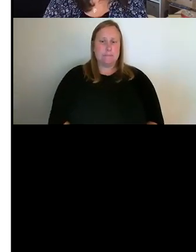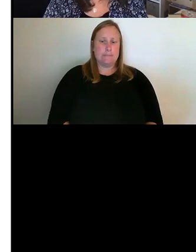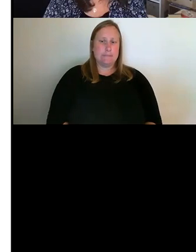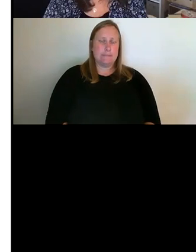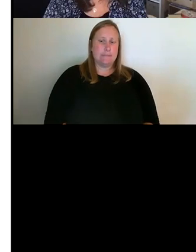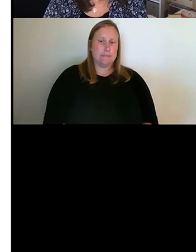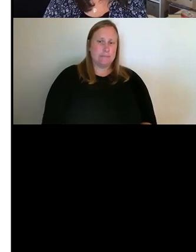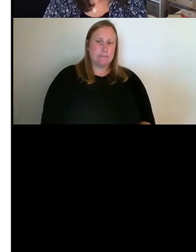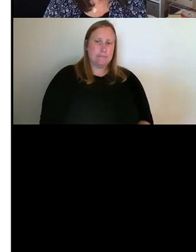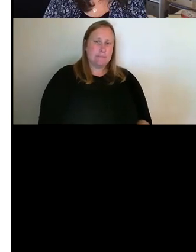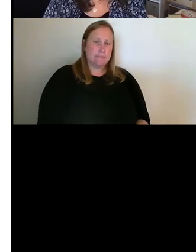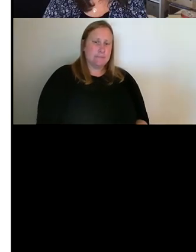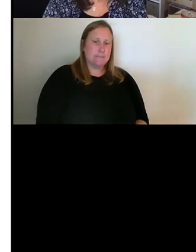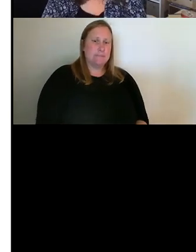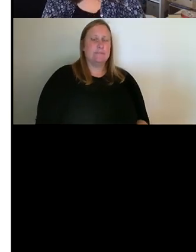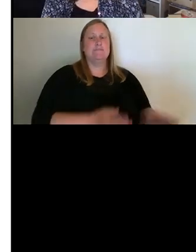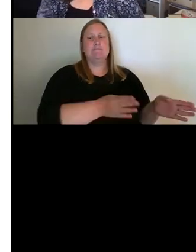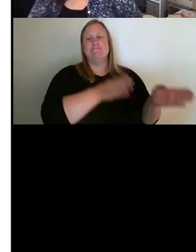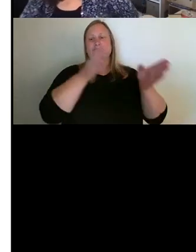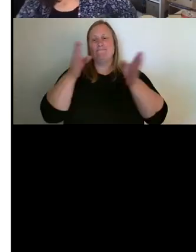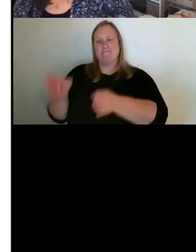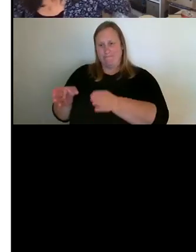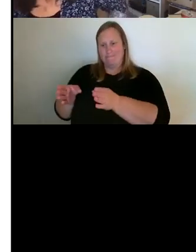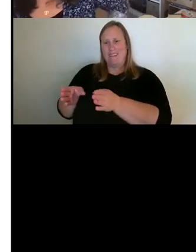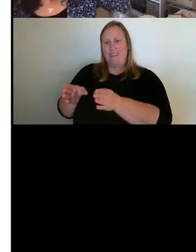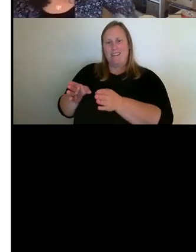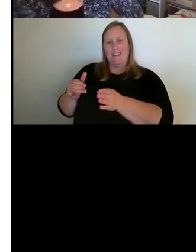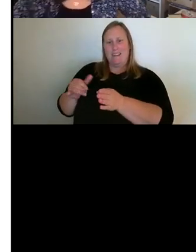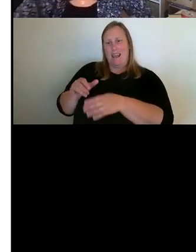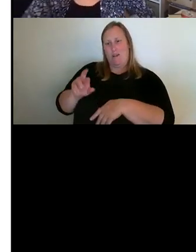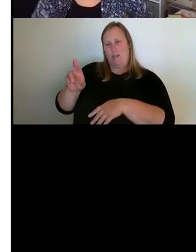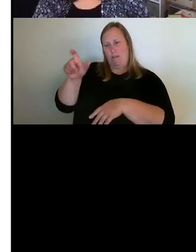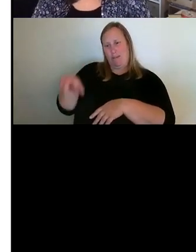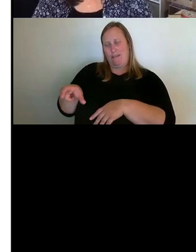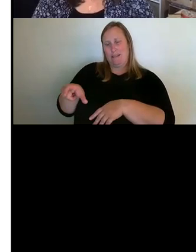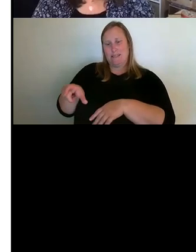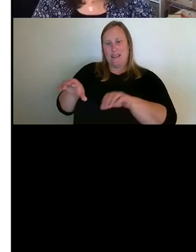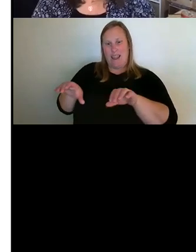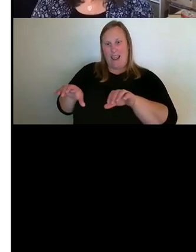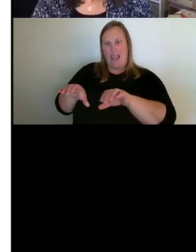Glenda and I have a lot of conversation about because people assume that everybody that is